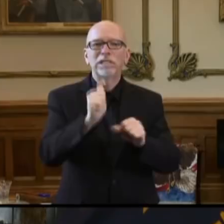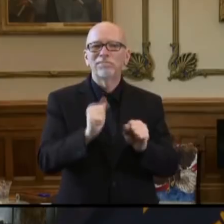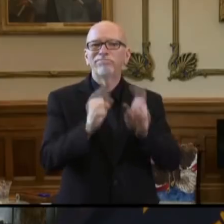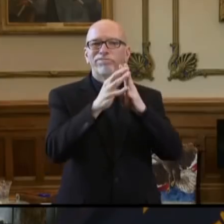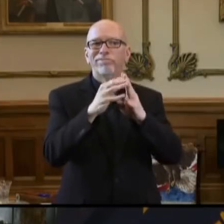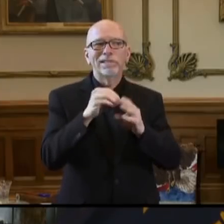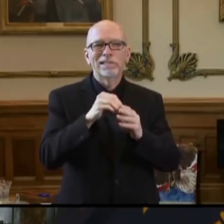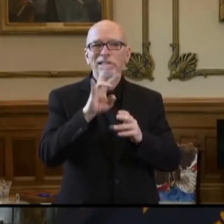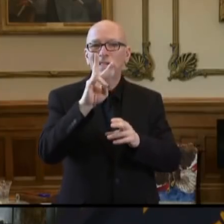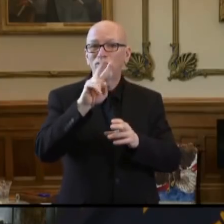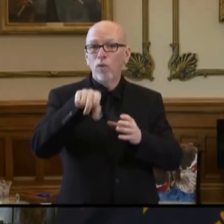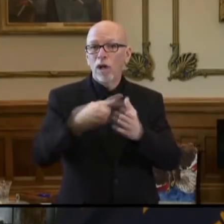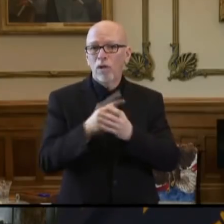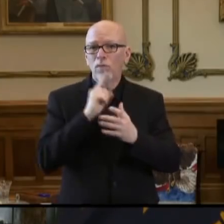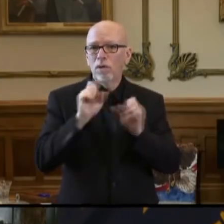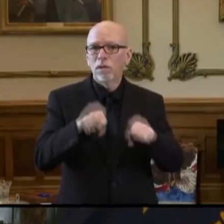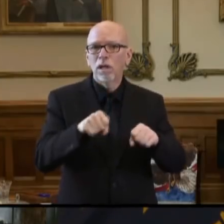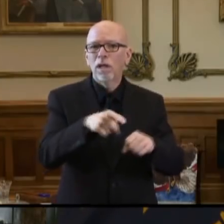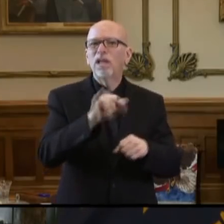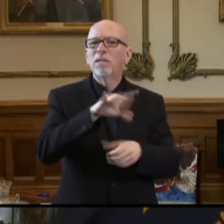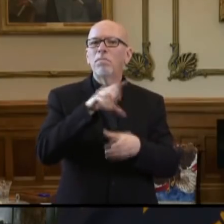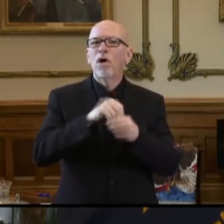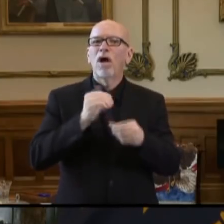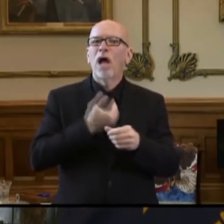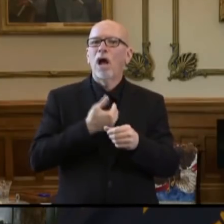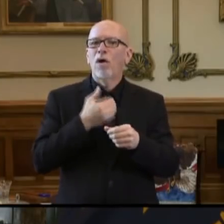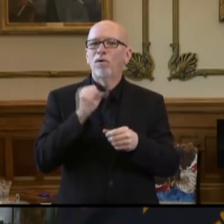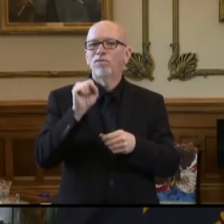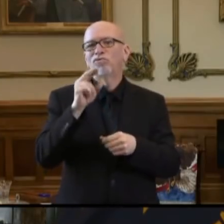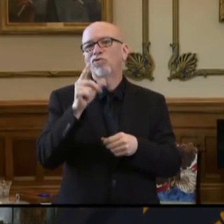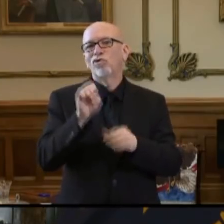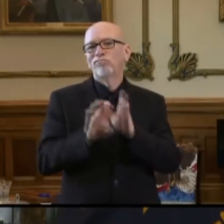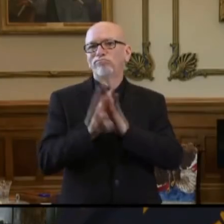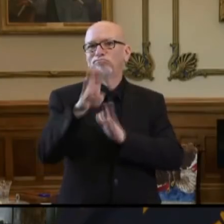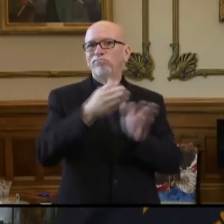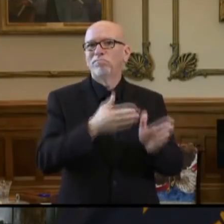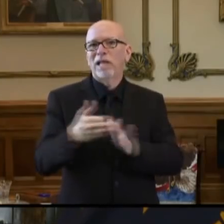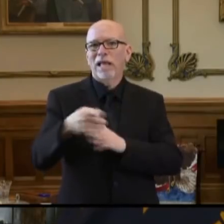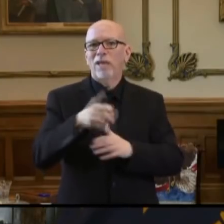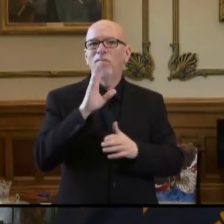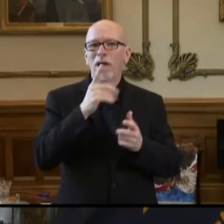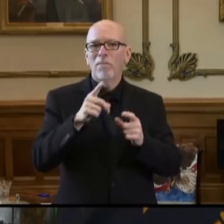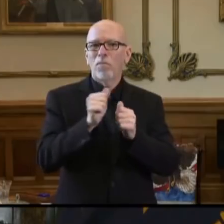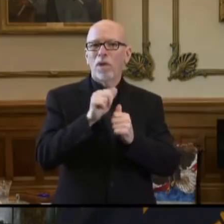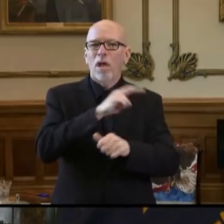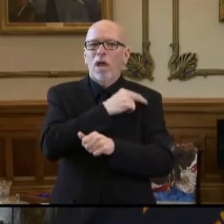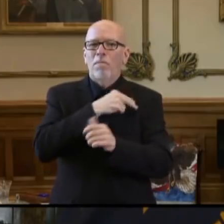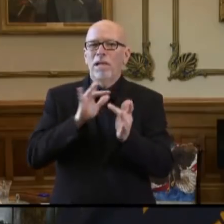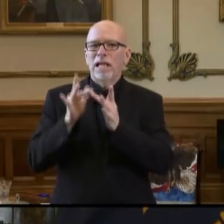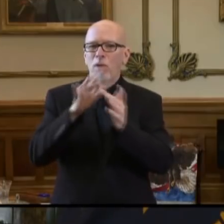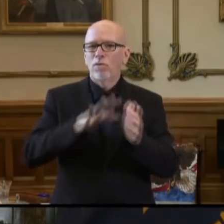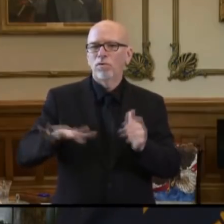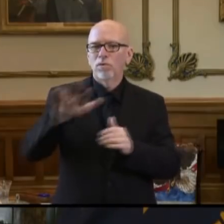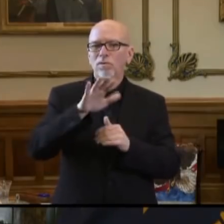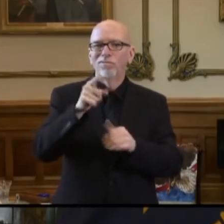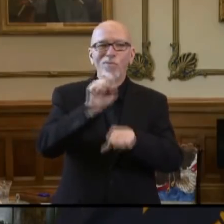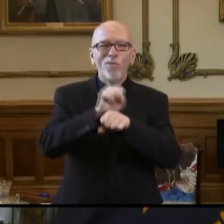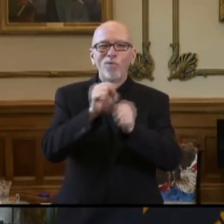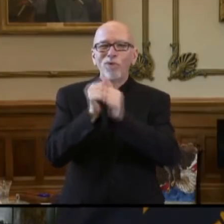ALTERNATIVE CARE SITES CAN BE STOOD UP WITH AS LITTLE AS 72 HOURS NOTICE. AND THAT IS PART